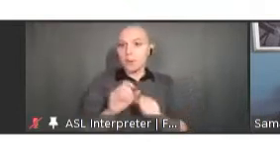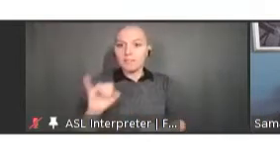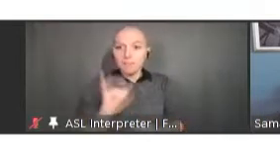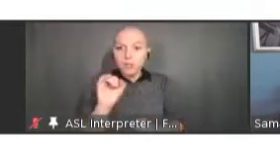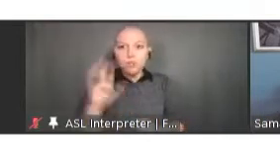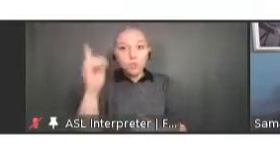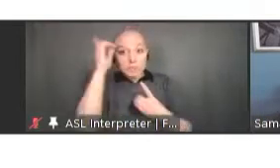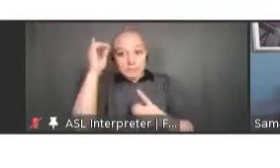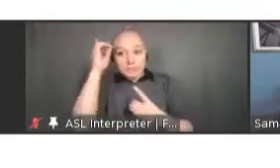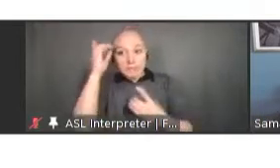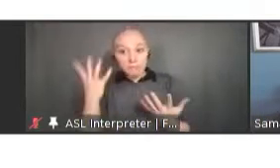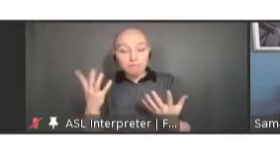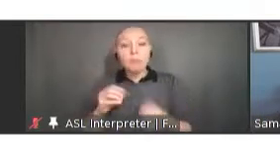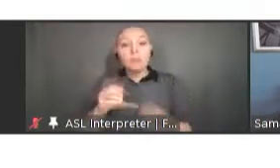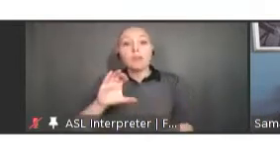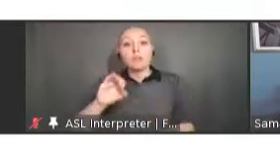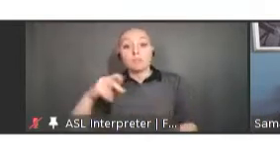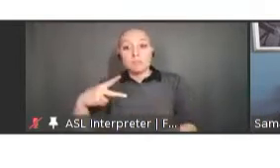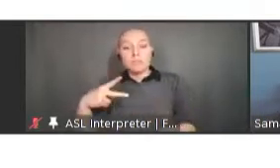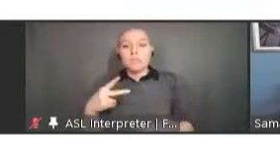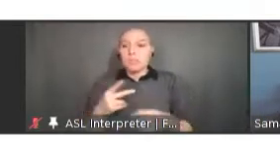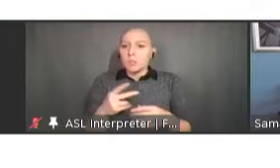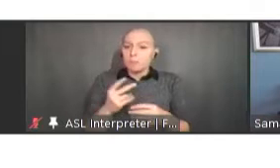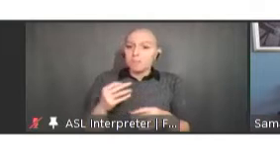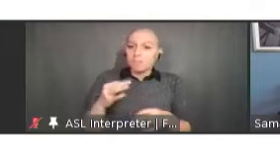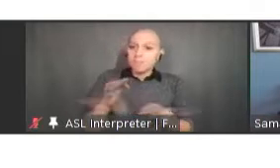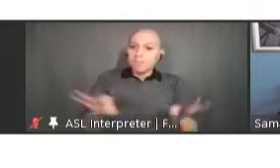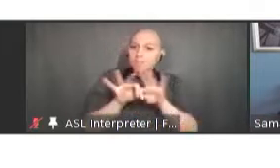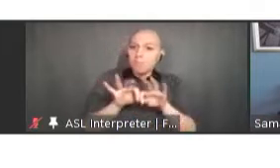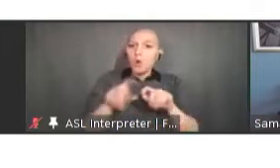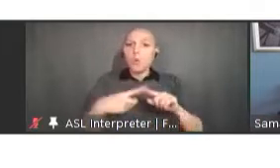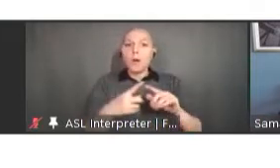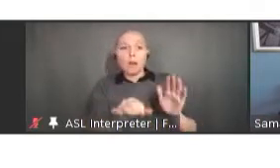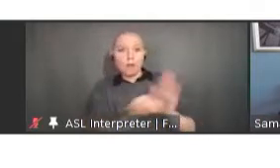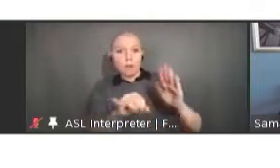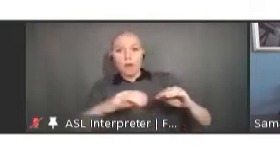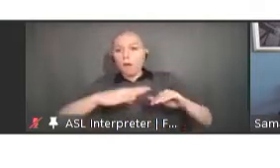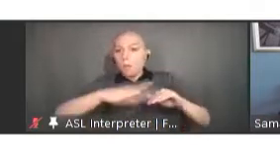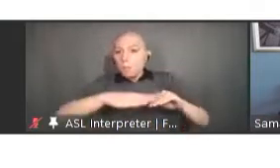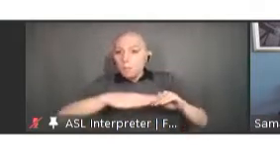when it can identify a minimum threshold or level of such an immune parameter that's associated with